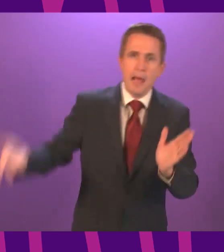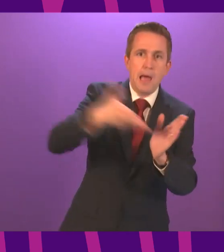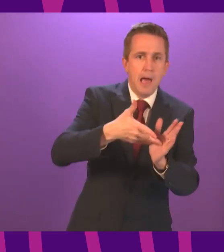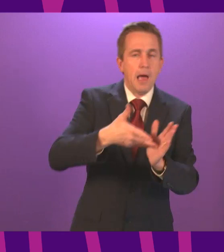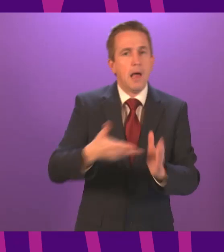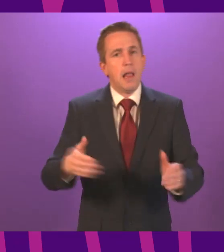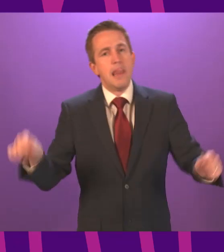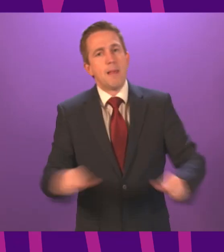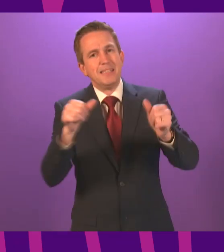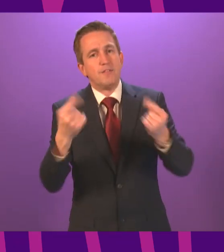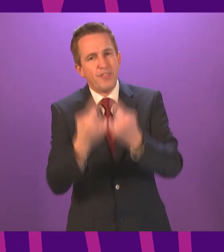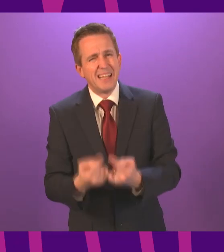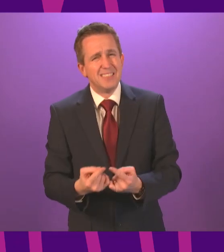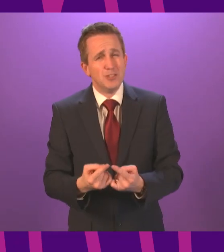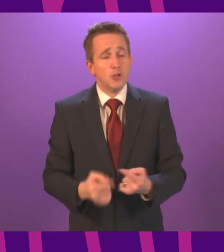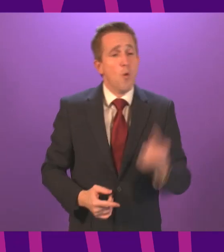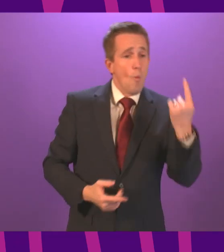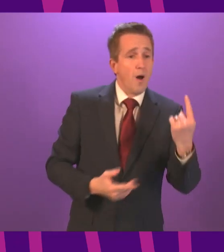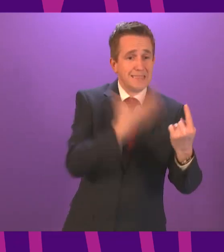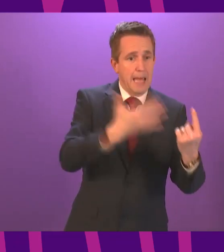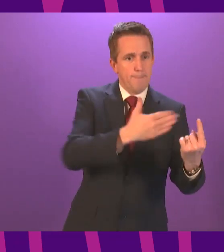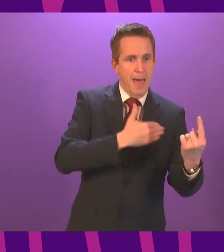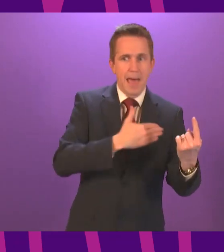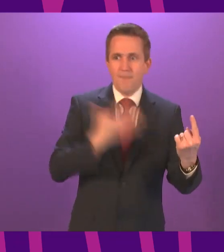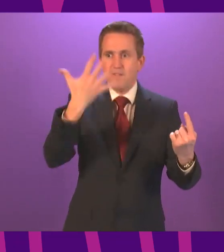or some other number, we all want to know whether the current good work is enough and